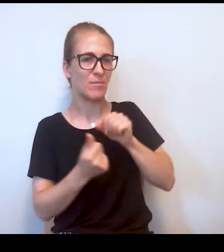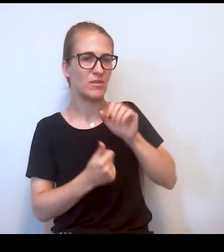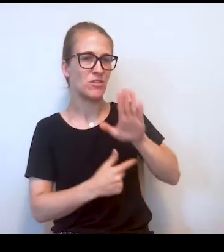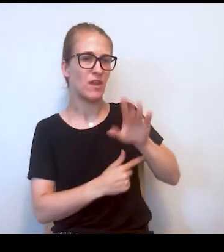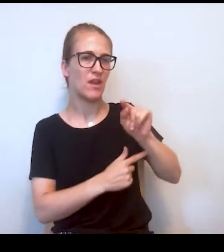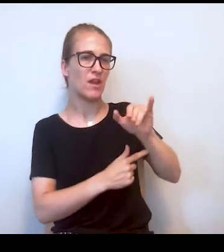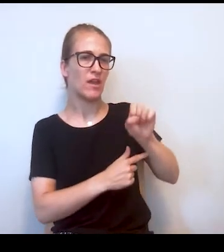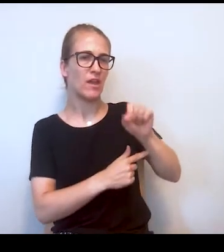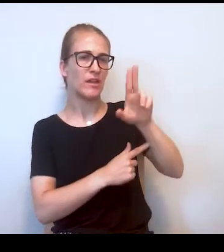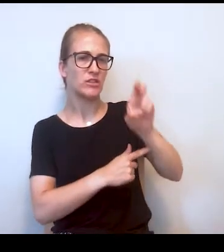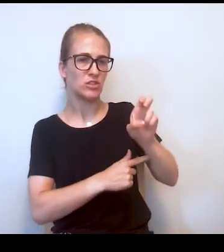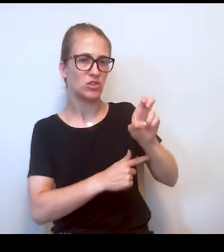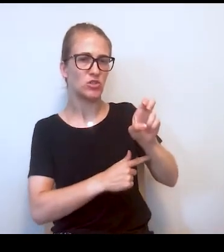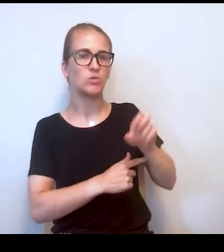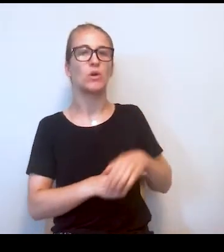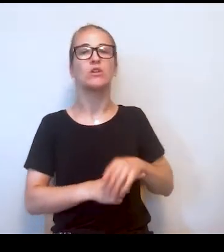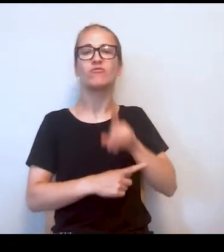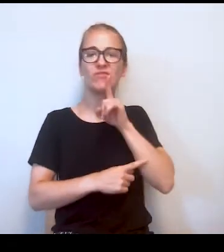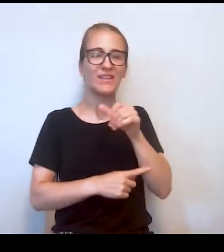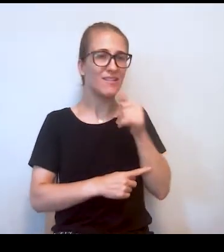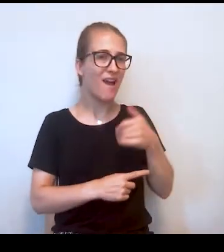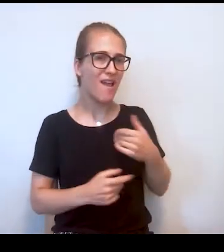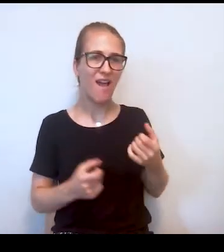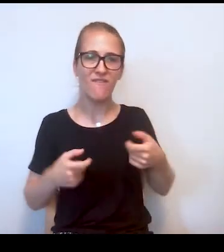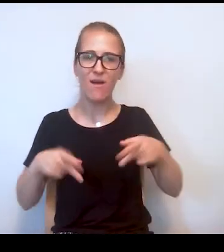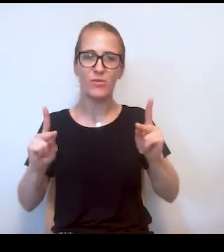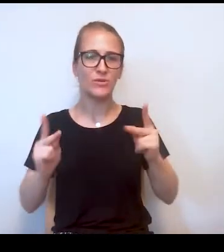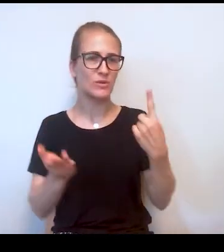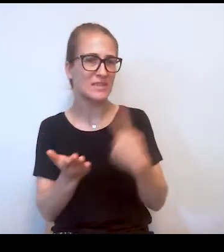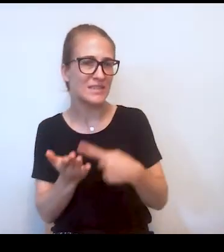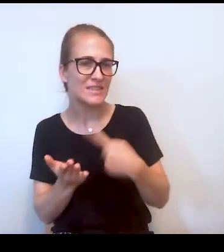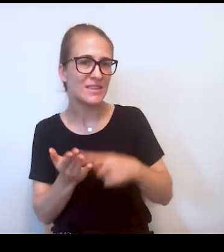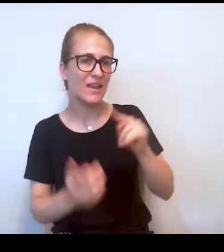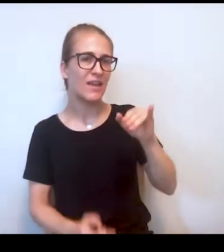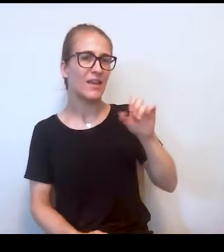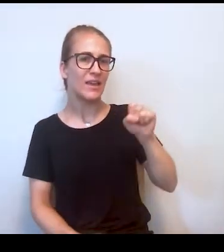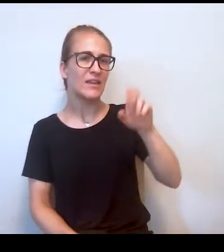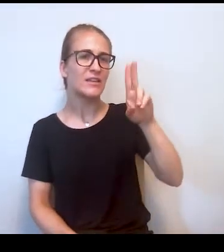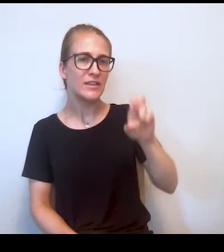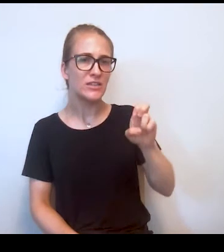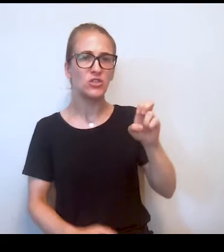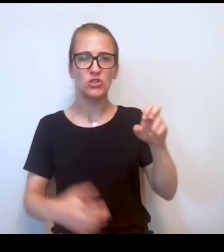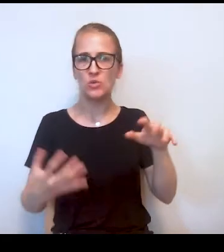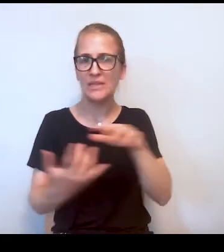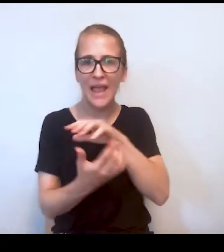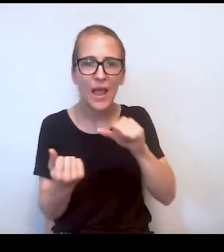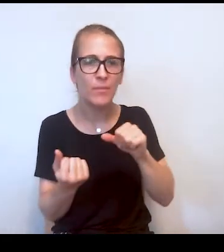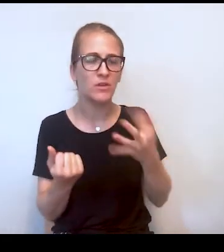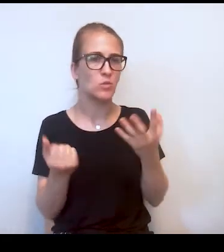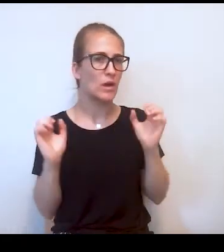about that piece of the tissue damaging and what that could be years down the road.